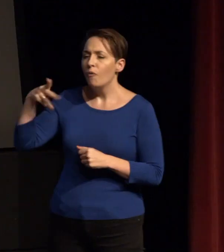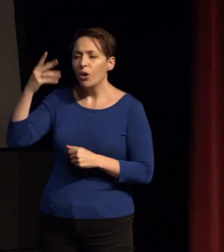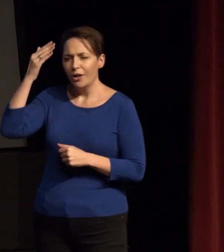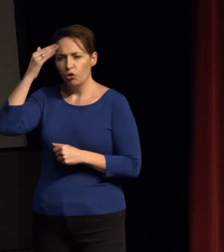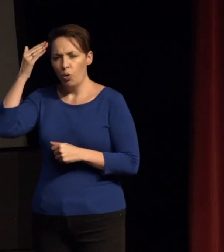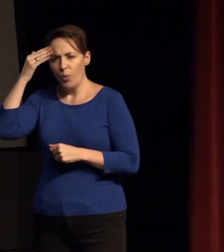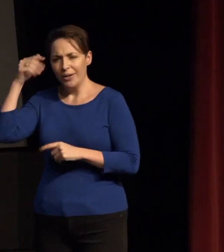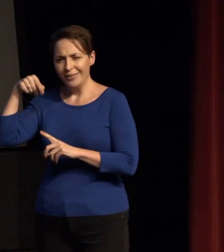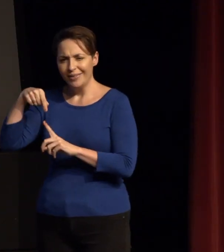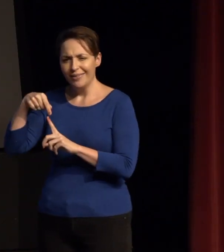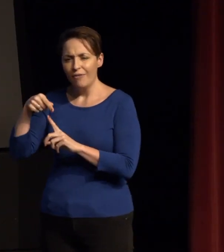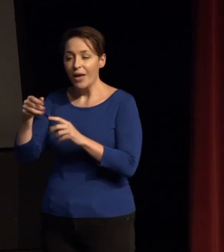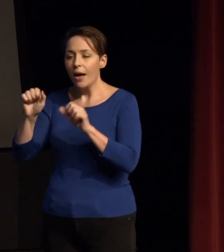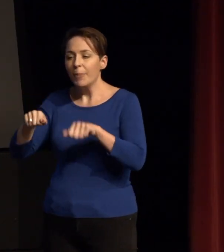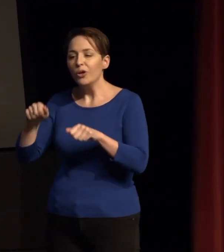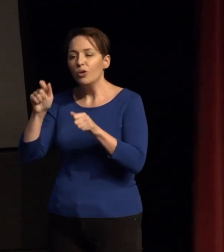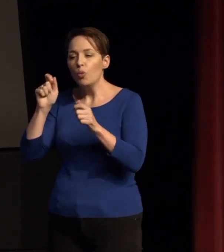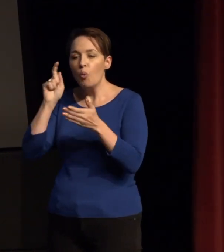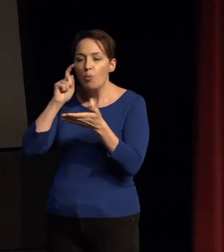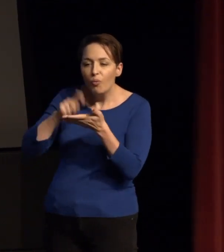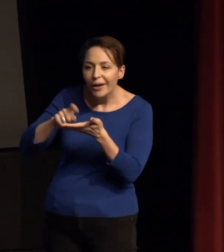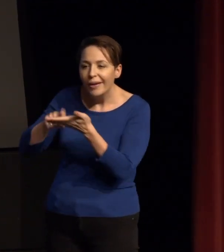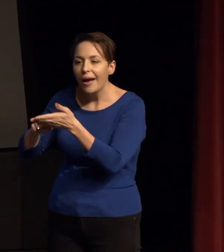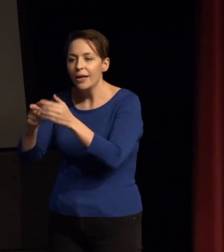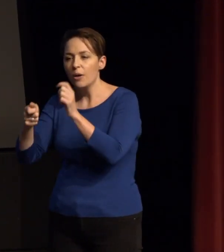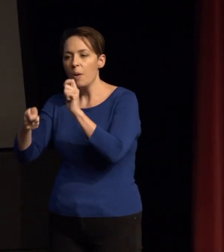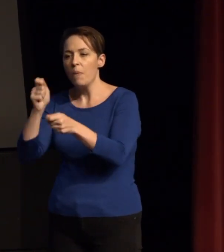I first want to talk a little bit about the definition of phonological awareness.